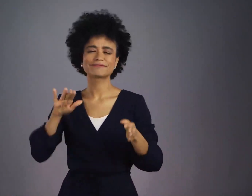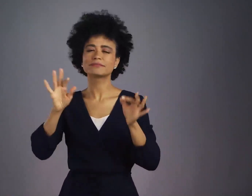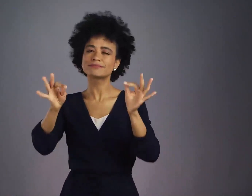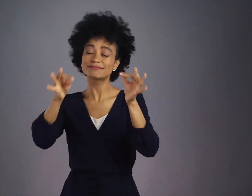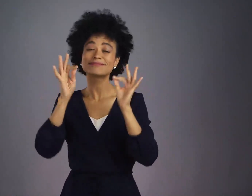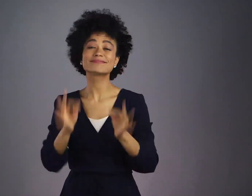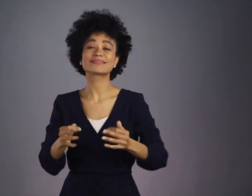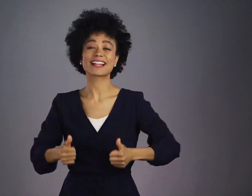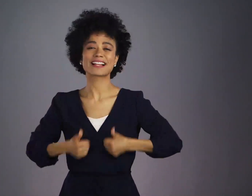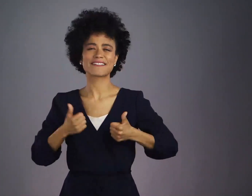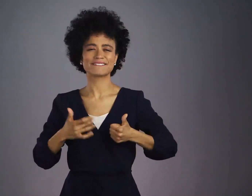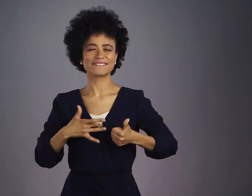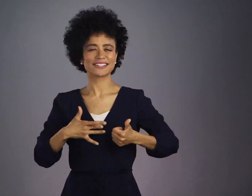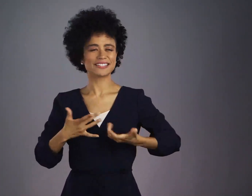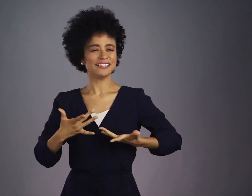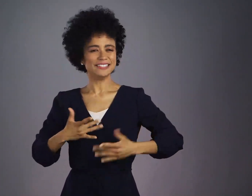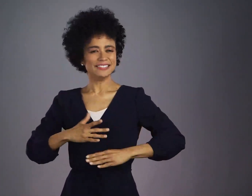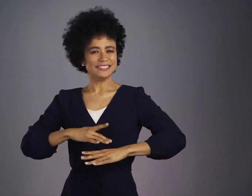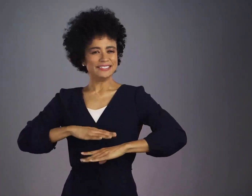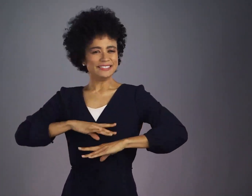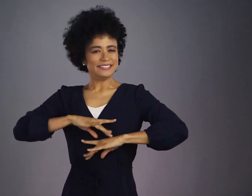Inevitably your lives will be fuller for doing so.